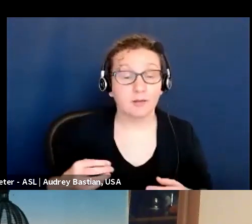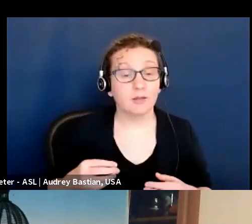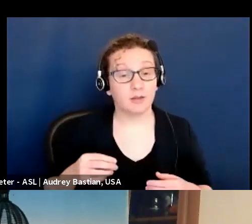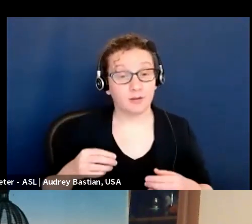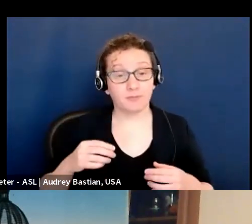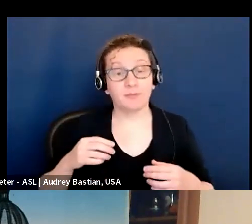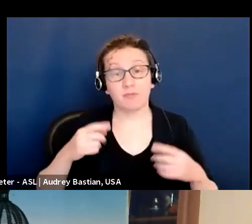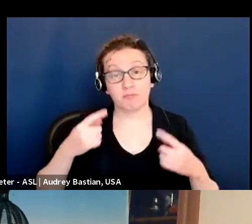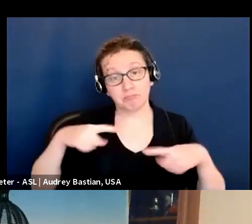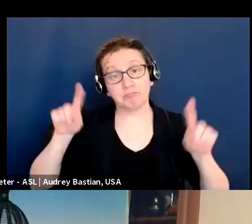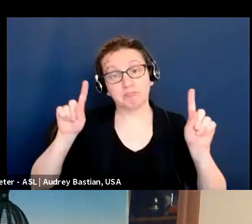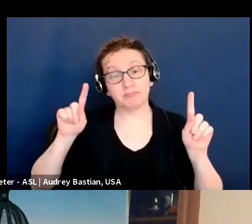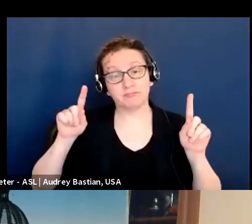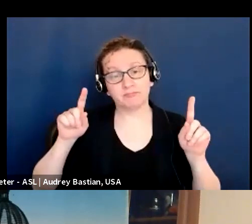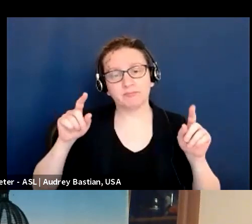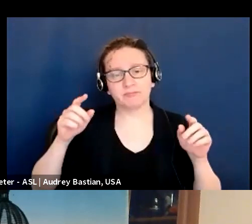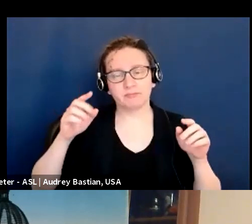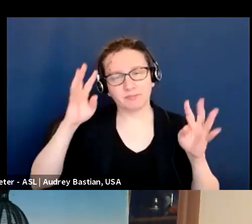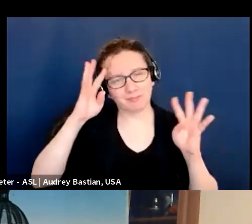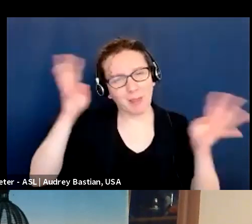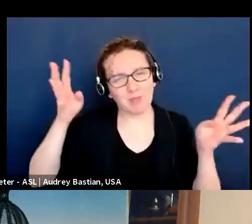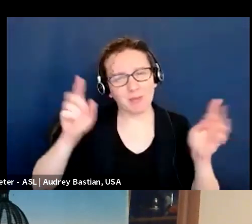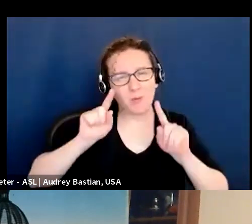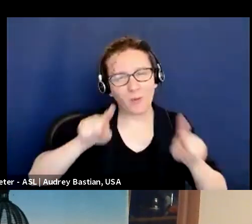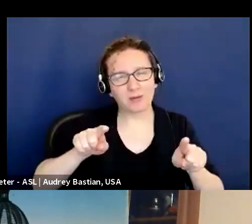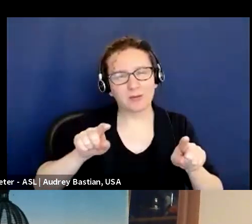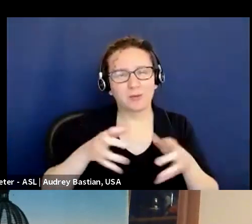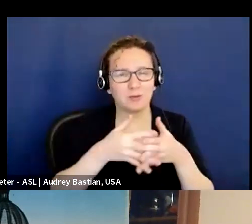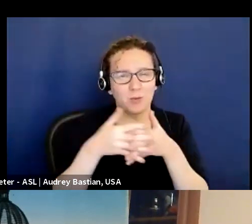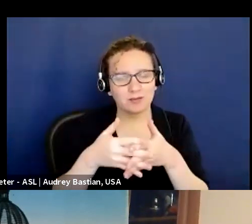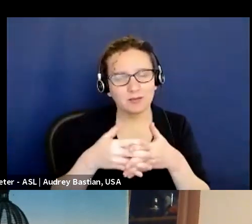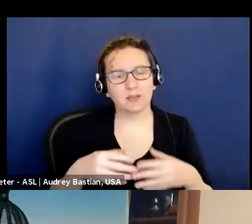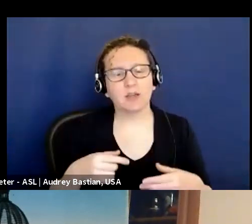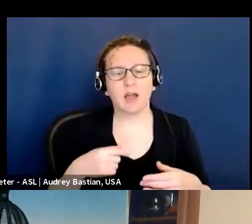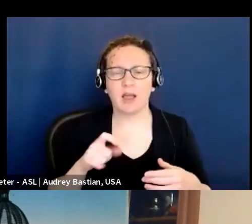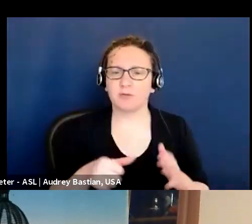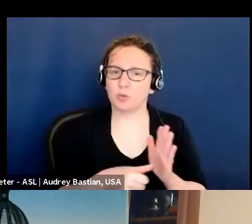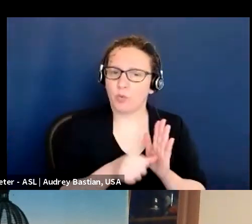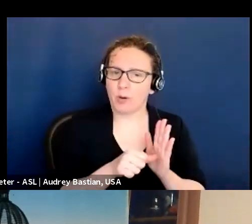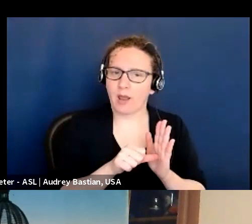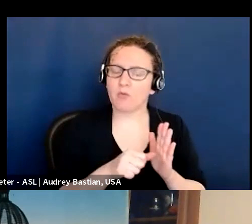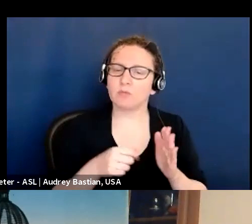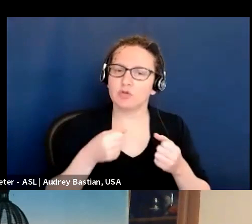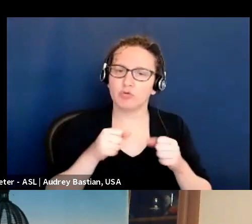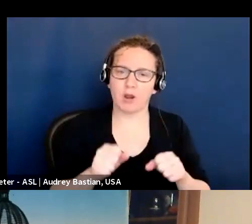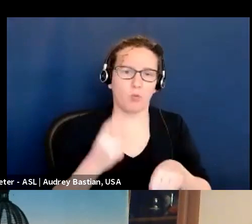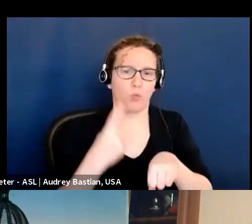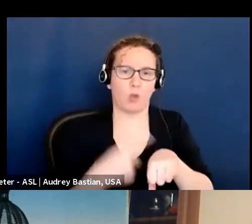you know going to the United States. And I have to point out that I tried only once. And it was